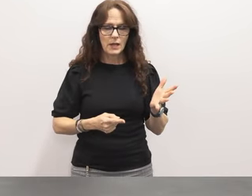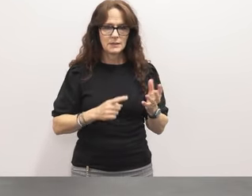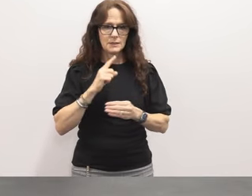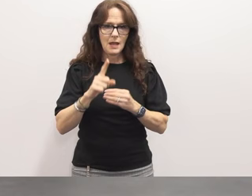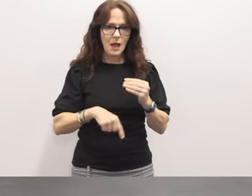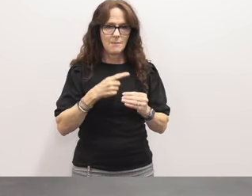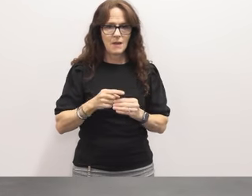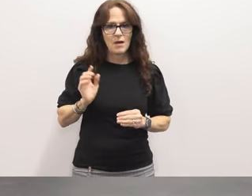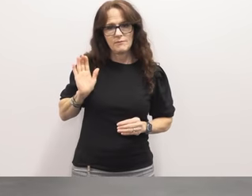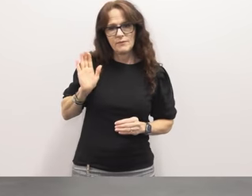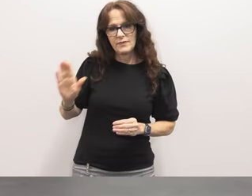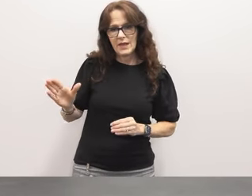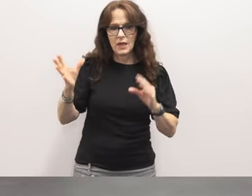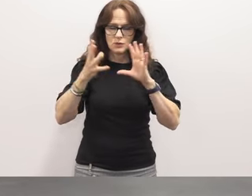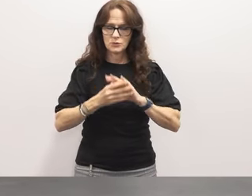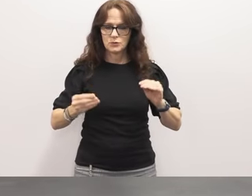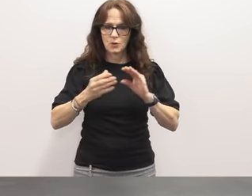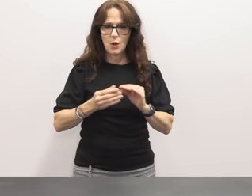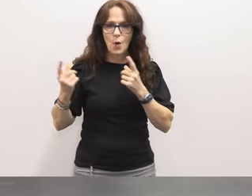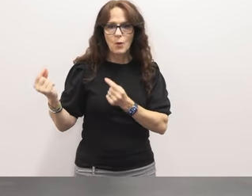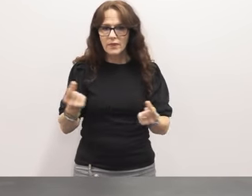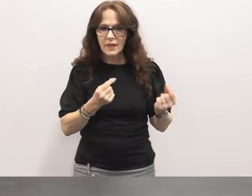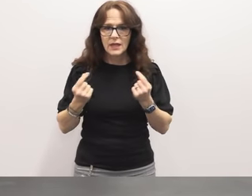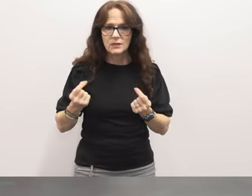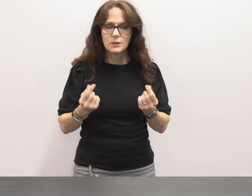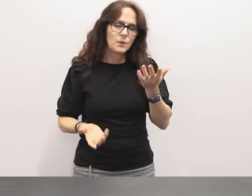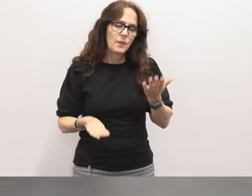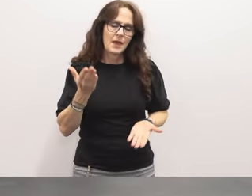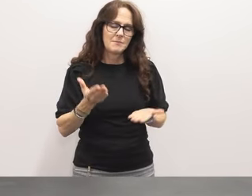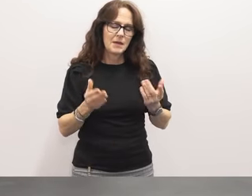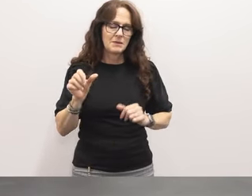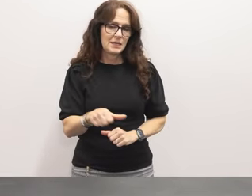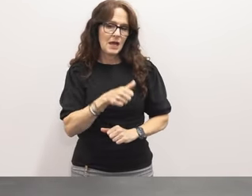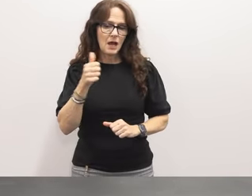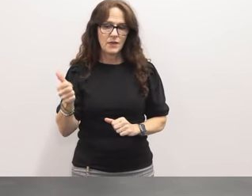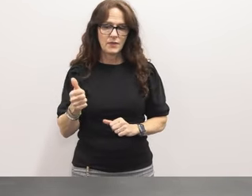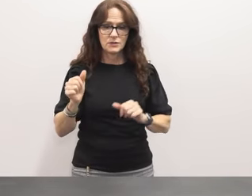what did they do that perhaps others can lean in,